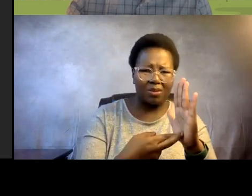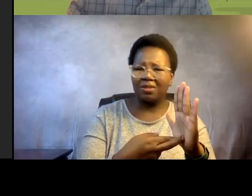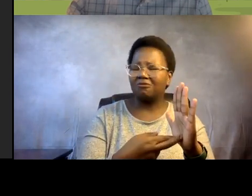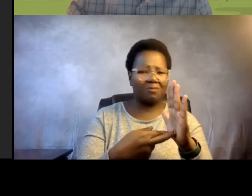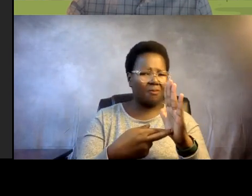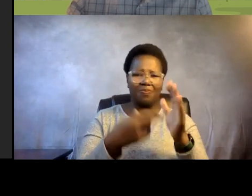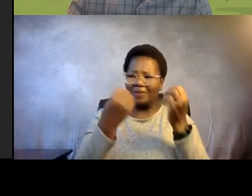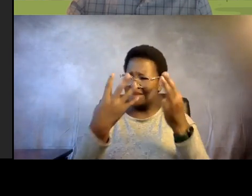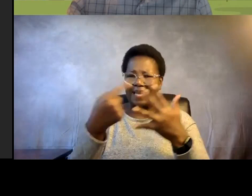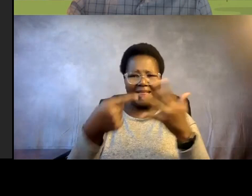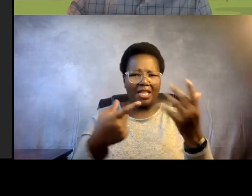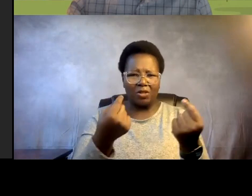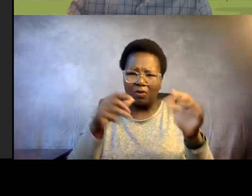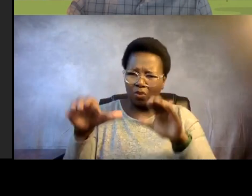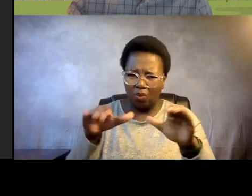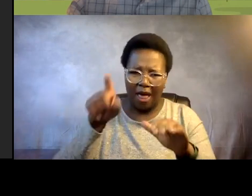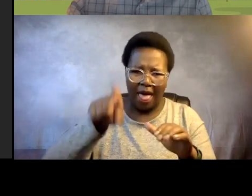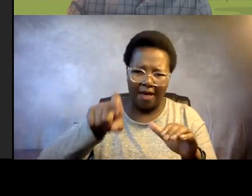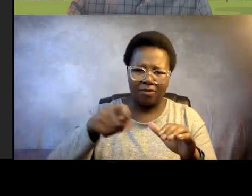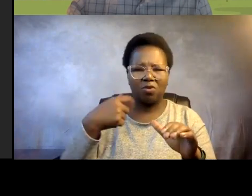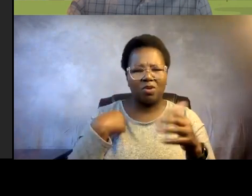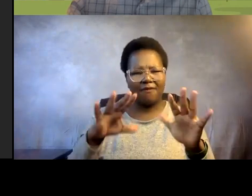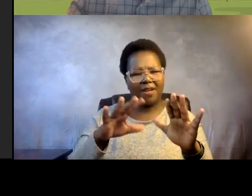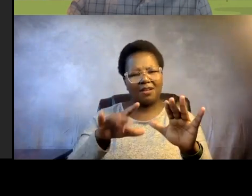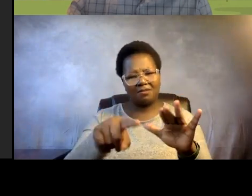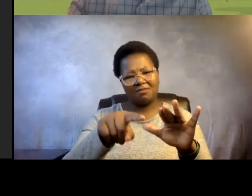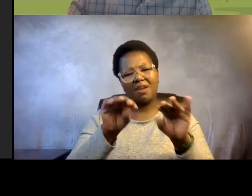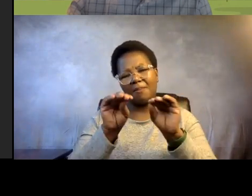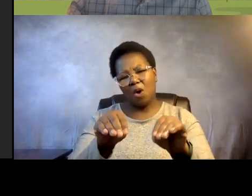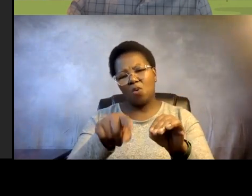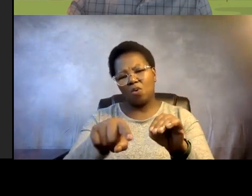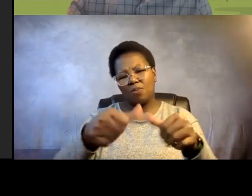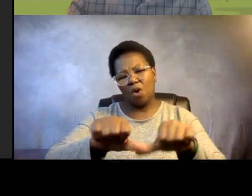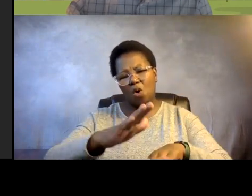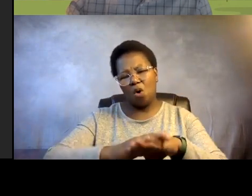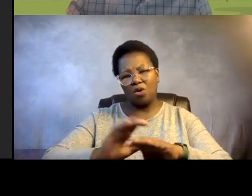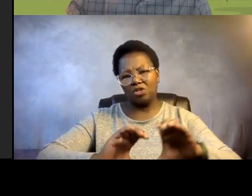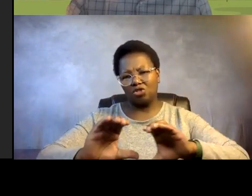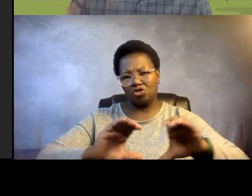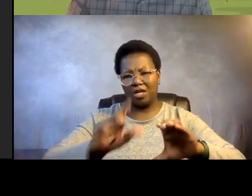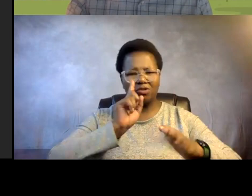in just a minute into into chat for the Authoring Practices Guide, a document that outlines for many